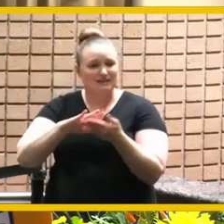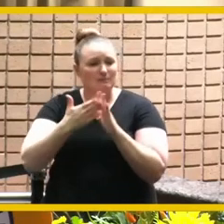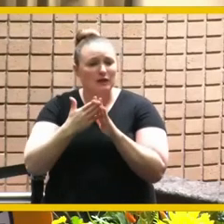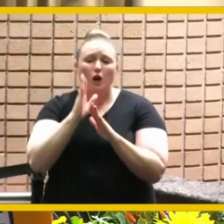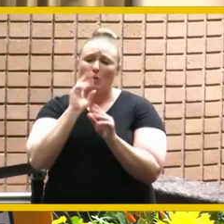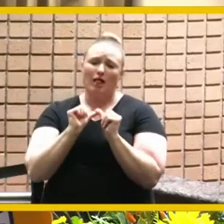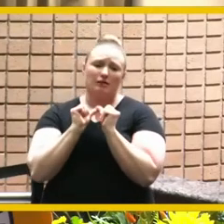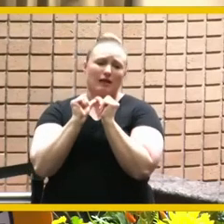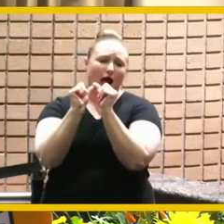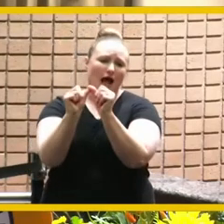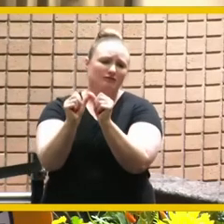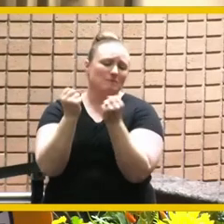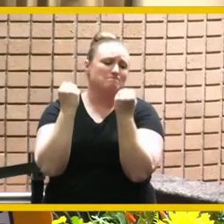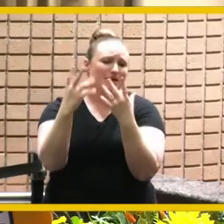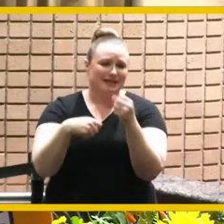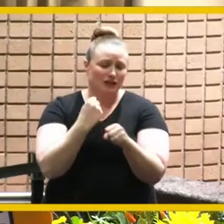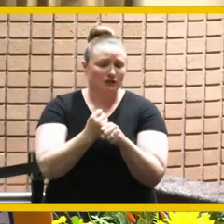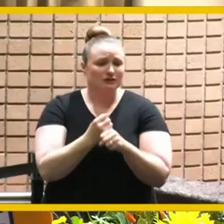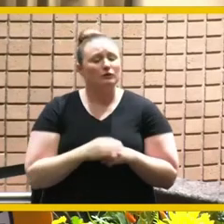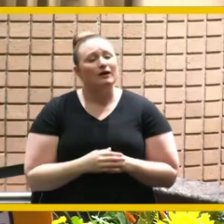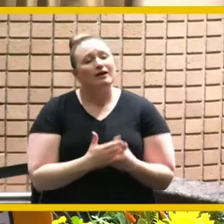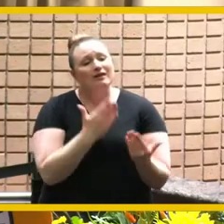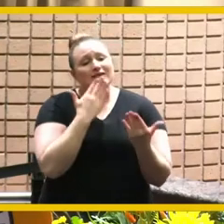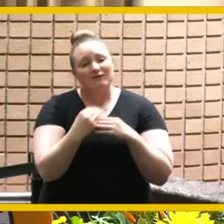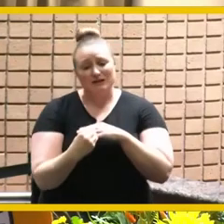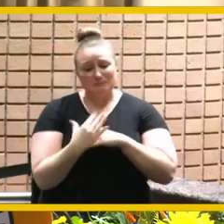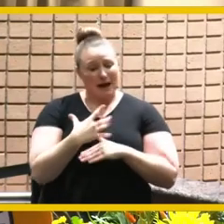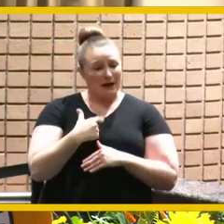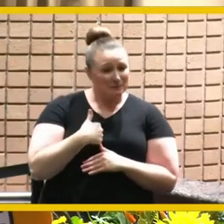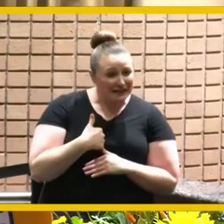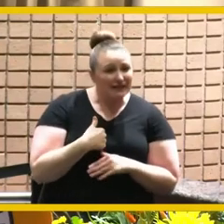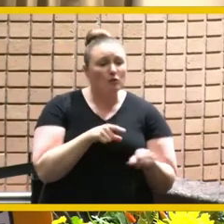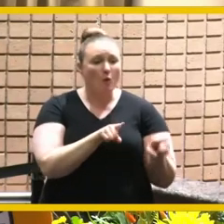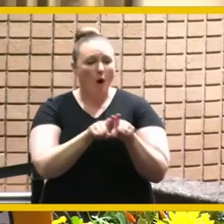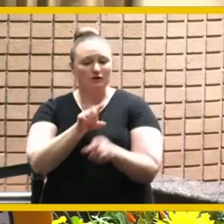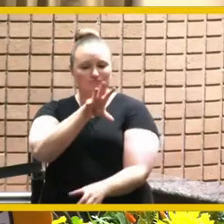so thank you for that thank you for inspiring me to also participate in service to our community